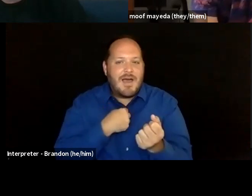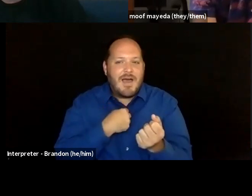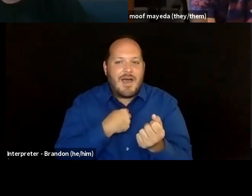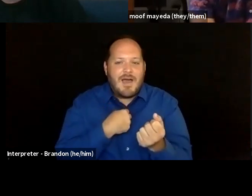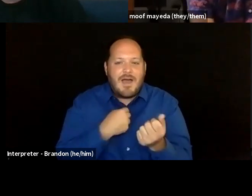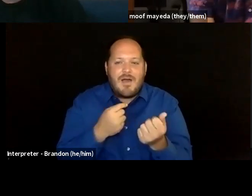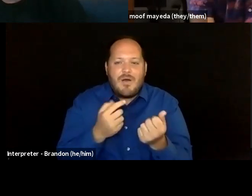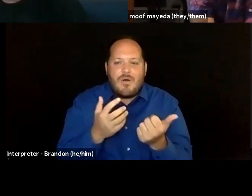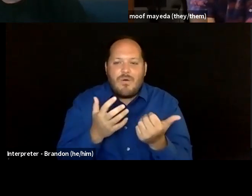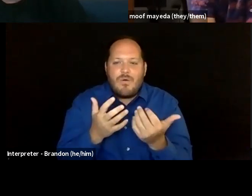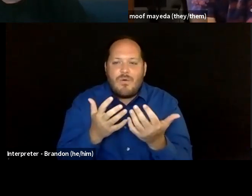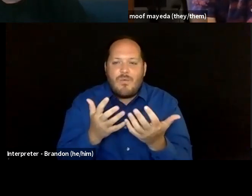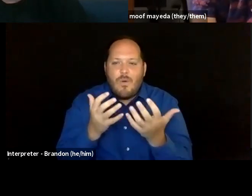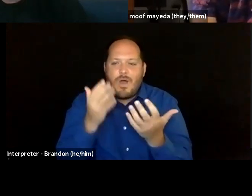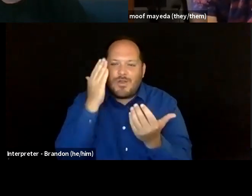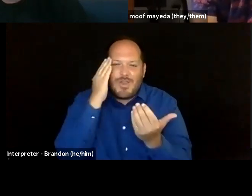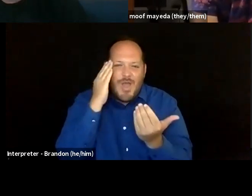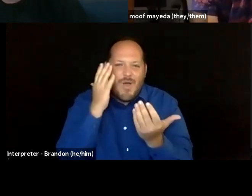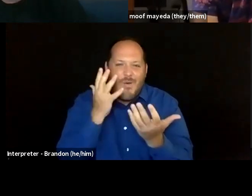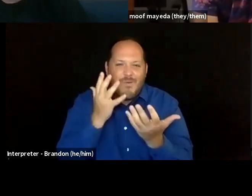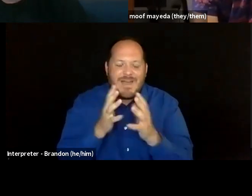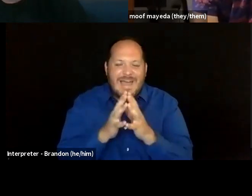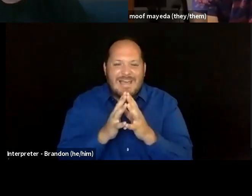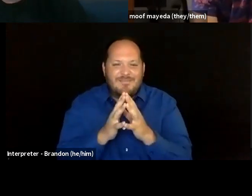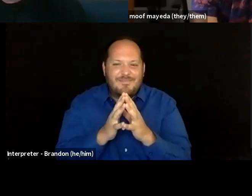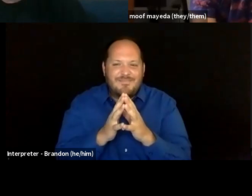Now to the theme of the night, Pride.